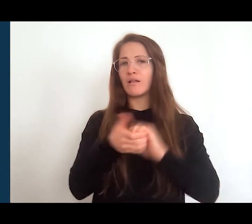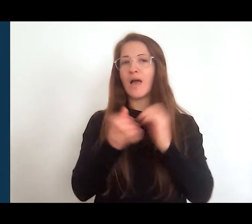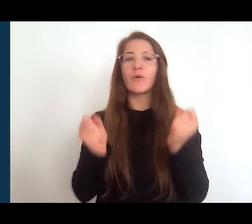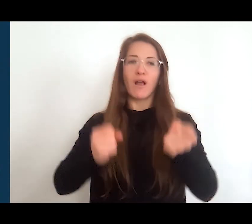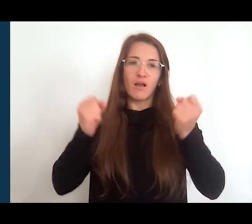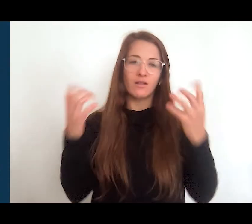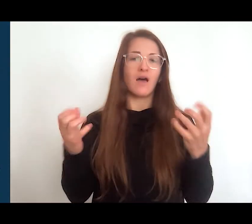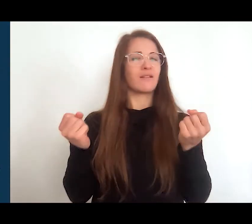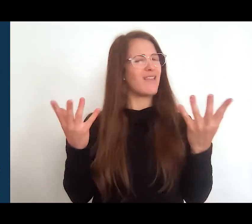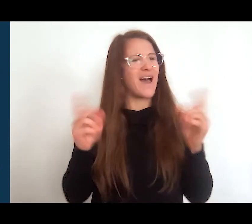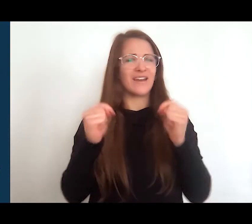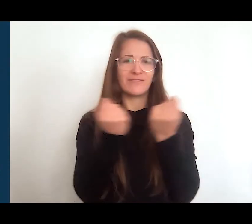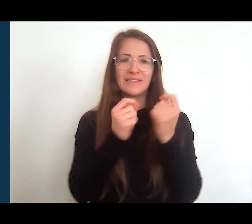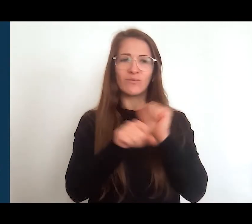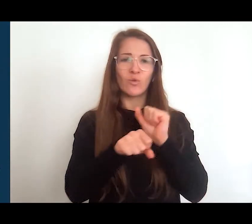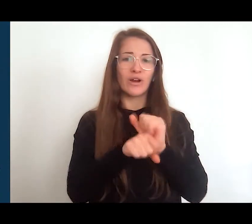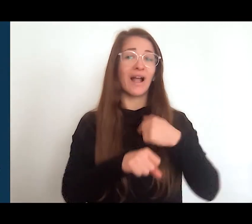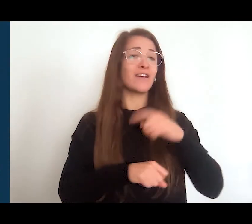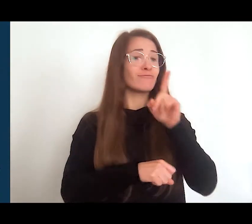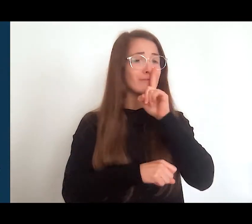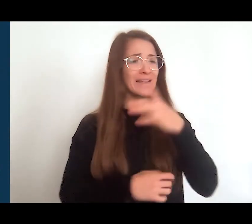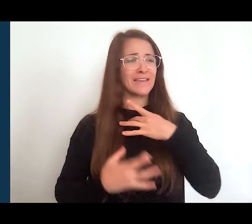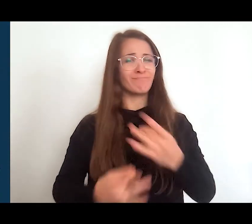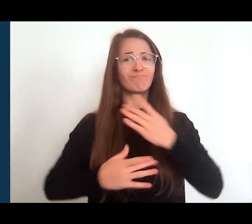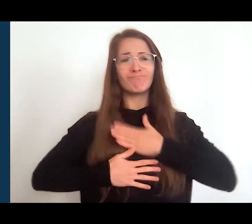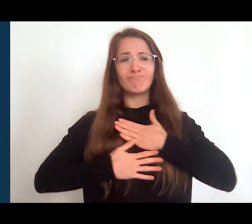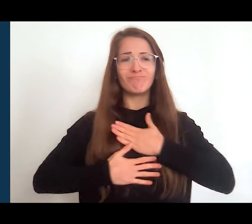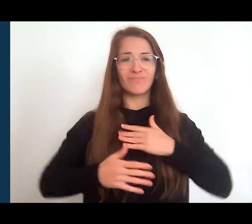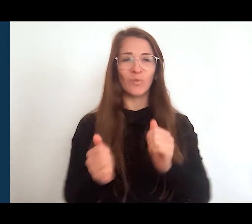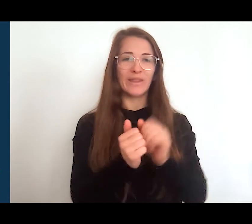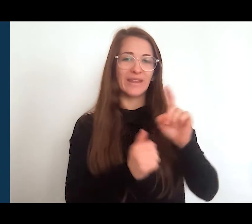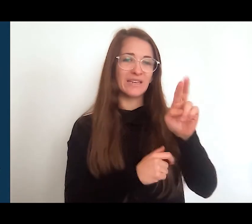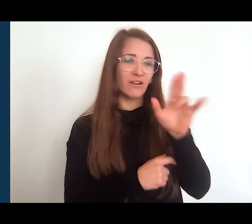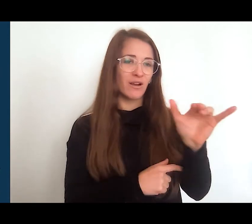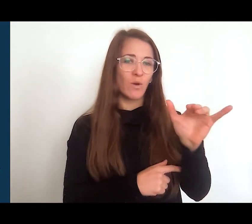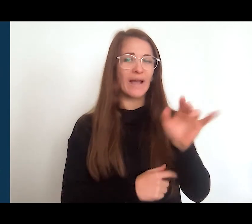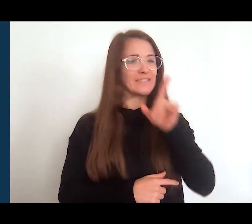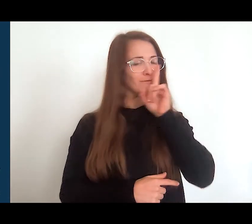WE COLLABORATE A LOT. THERE IS A LOT TEAM WORK HERE.